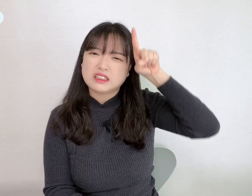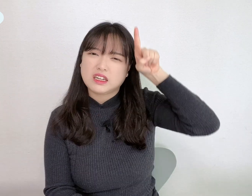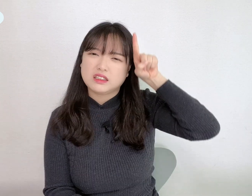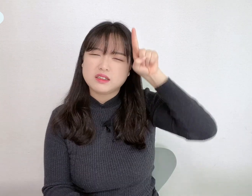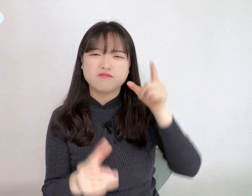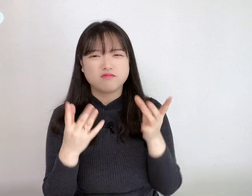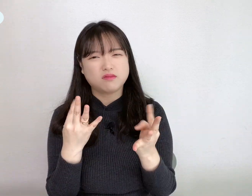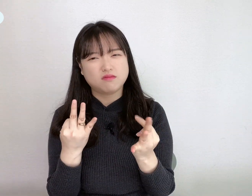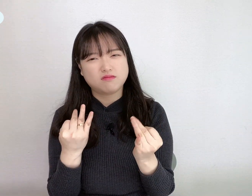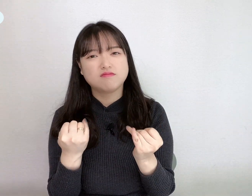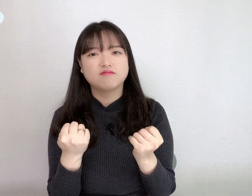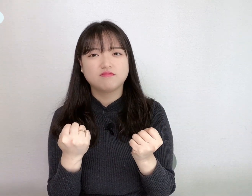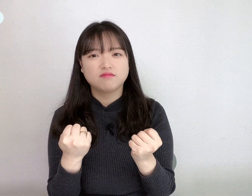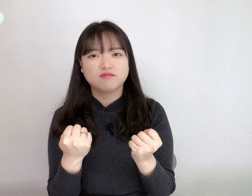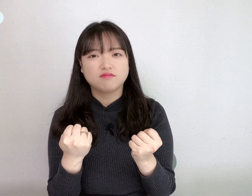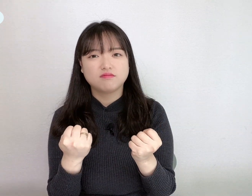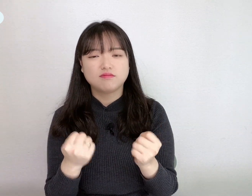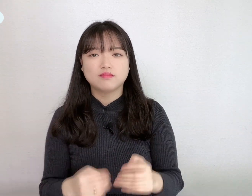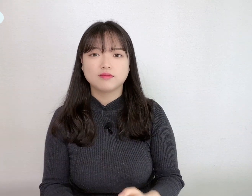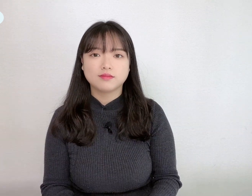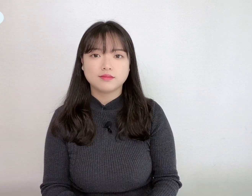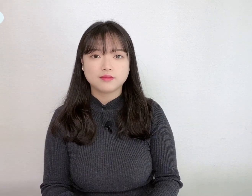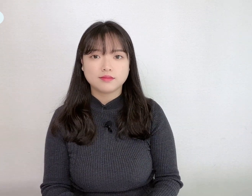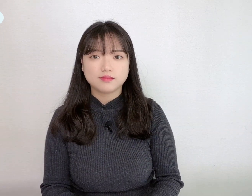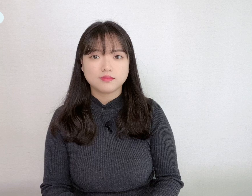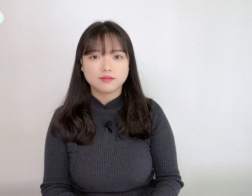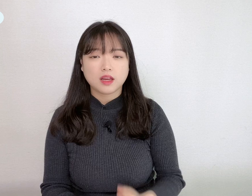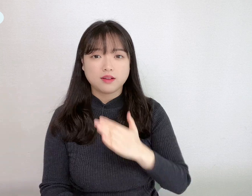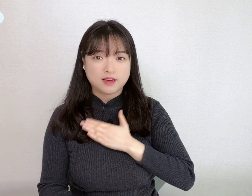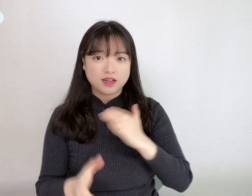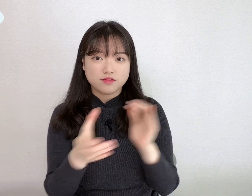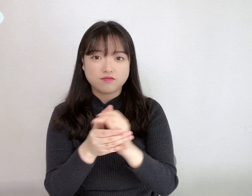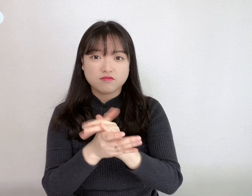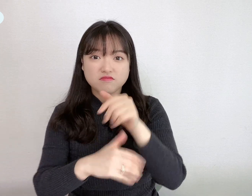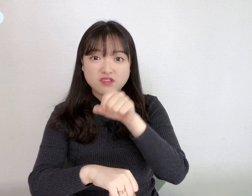me + friends + stress + a lot ) my friend is nervous ( me + friend + personality + nervousness )